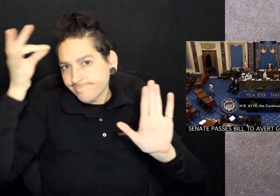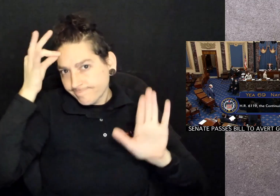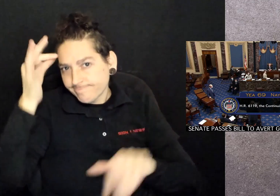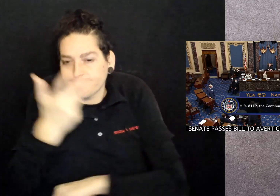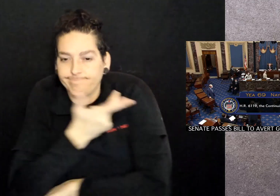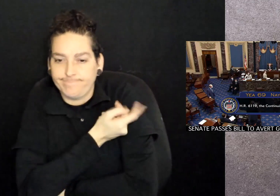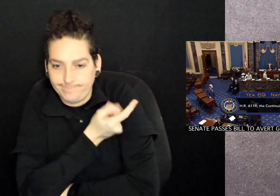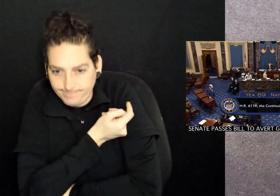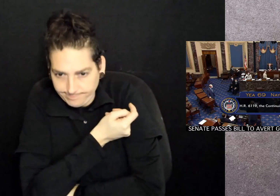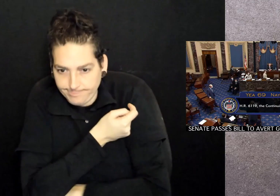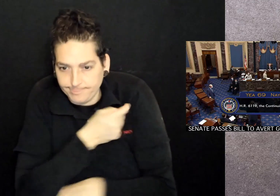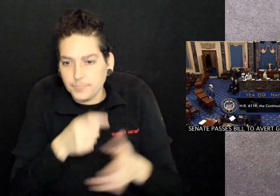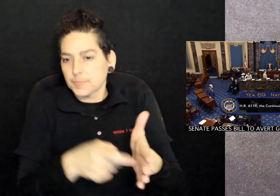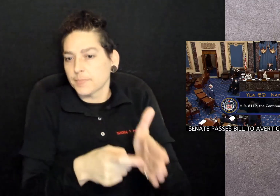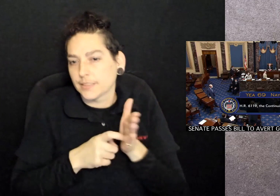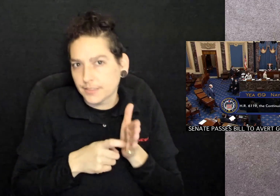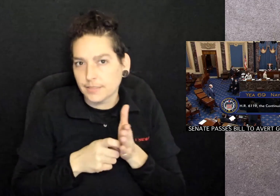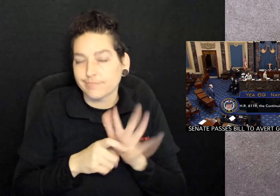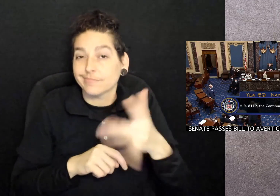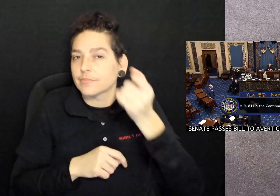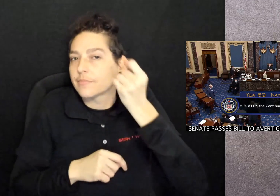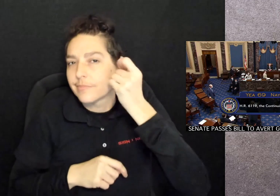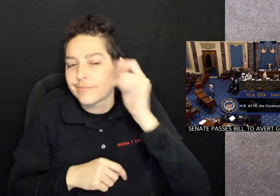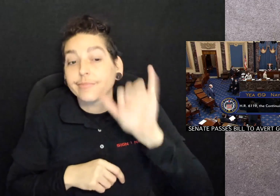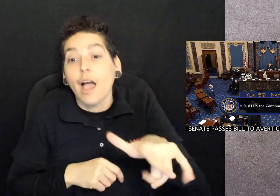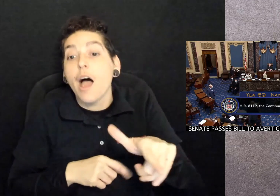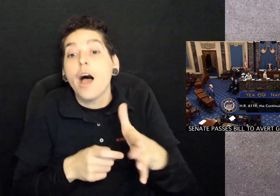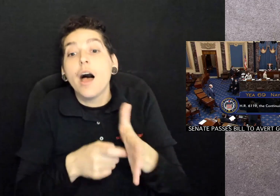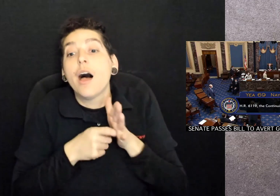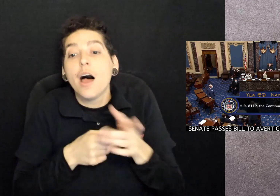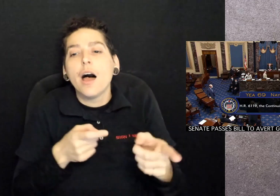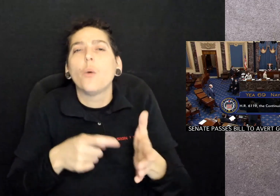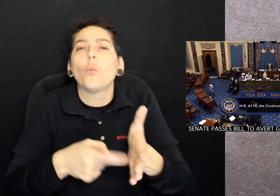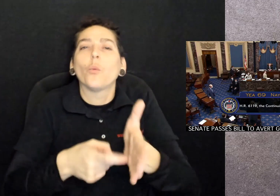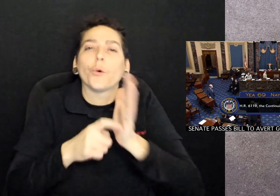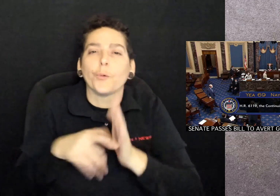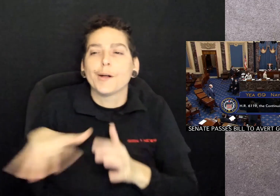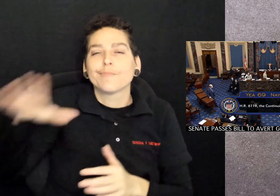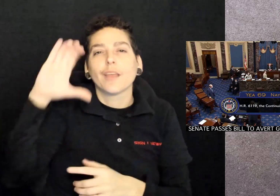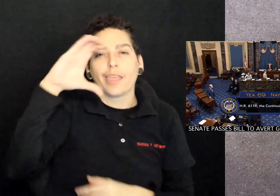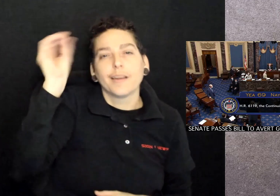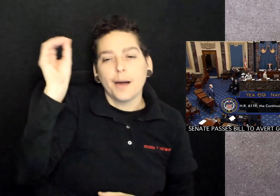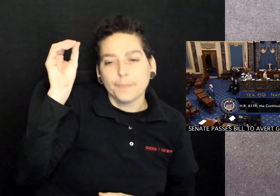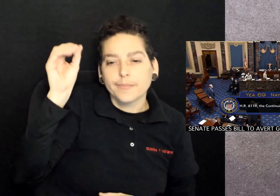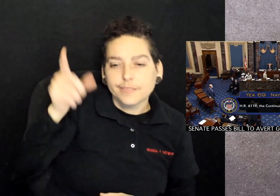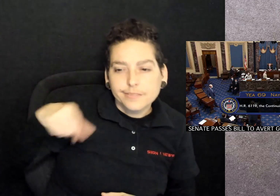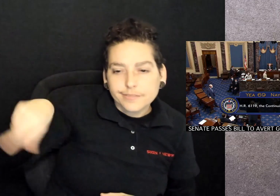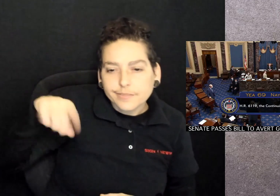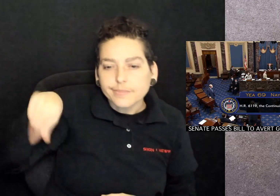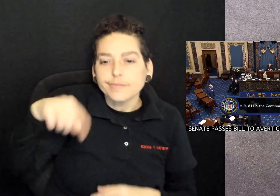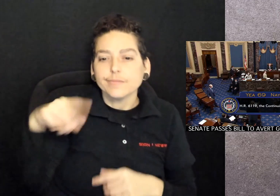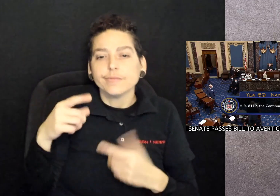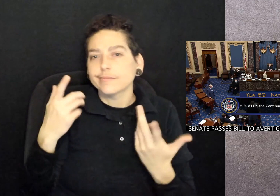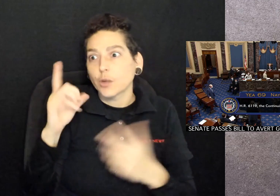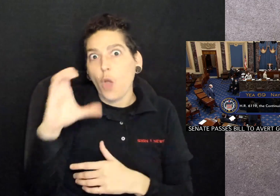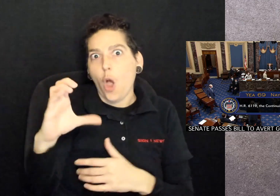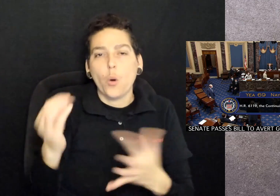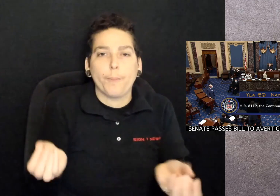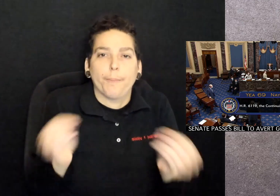to defund President Biden's federal vaccine mandate the mandate requires employers with